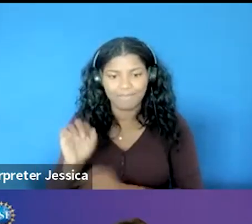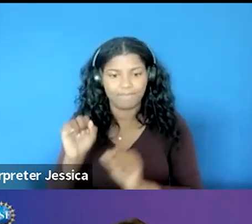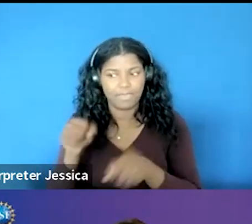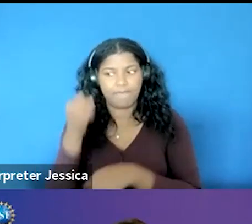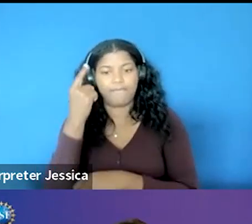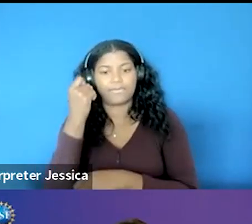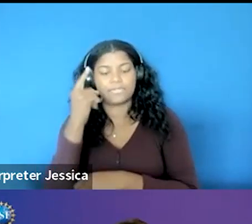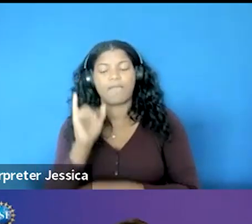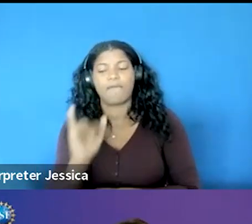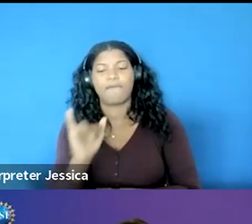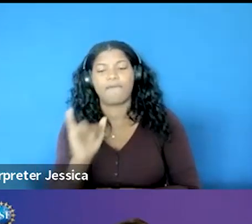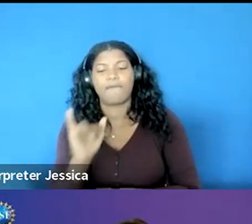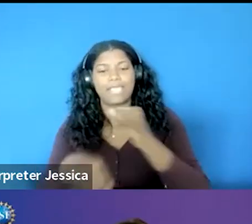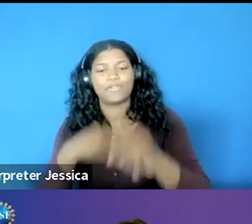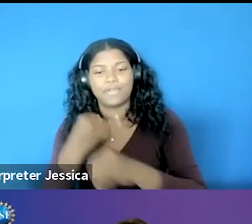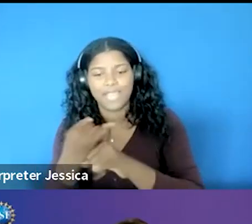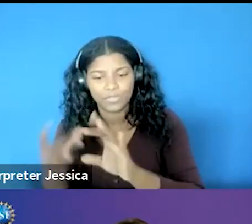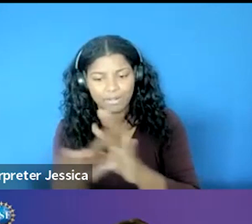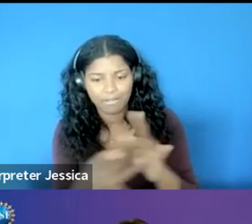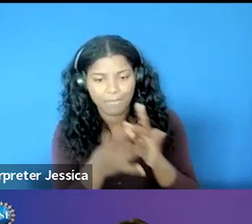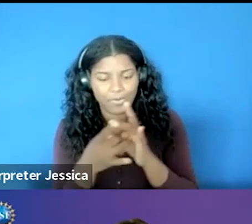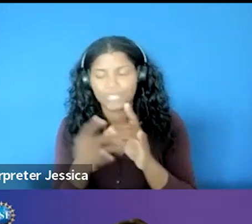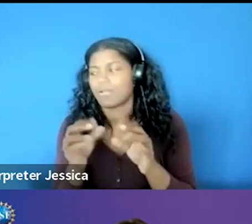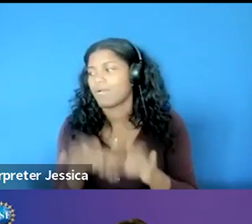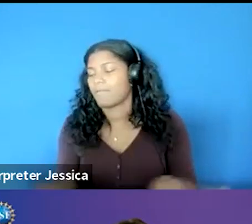of the international collaboration for the U.S enterprise.